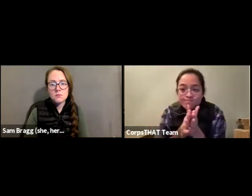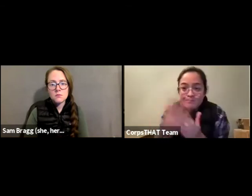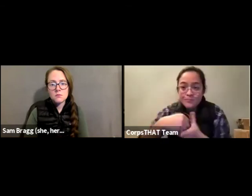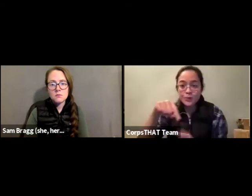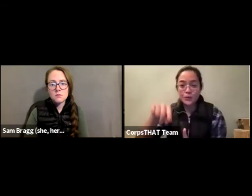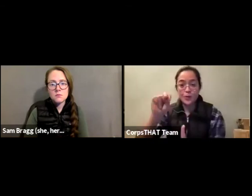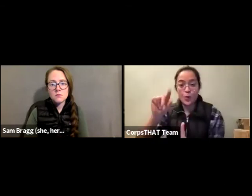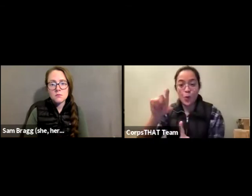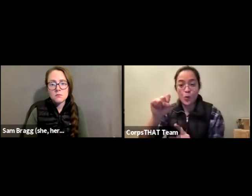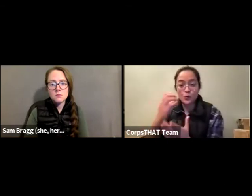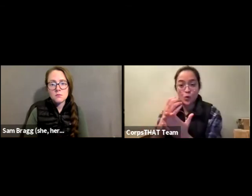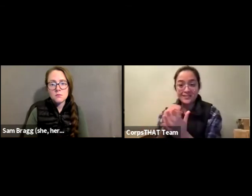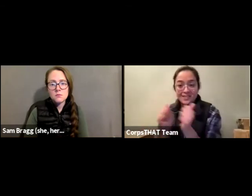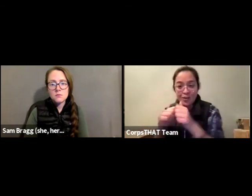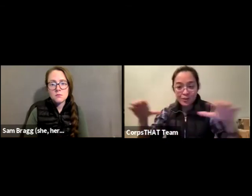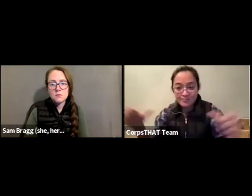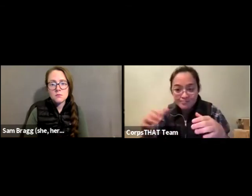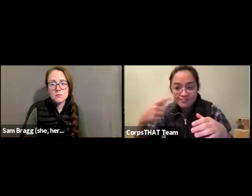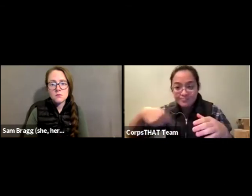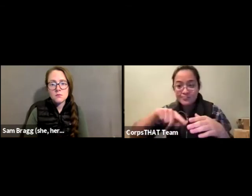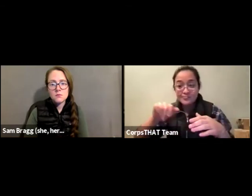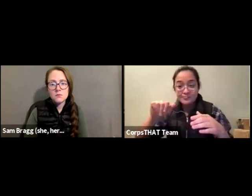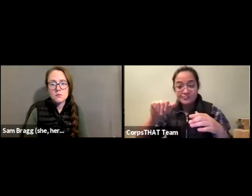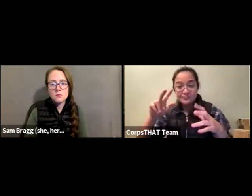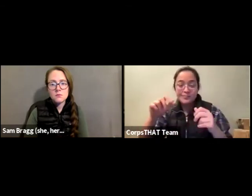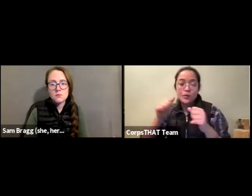enough deaf students who are interested and motivated to take a nose course